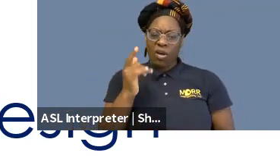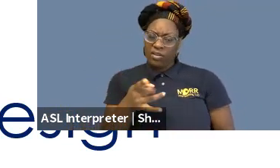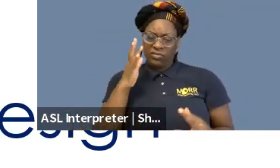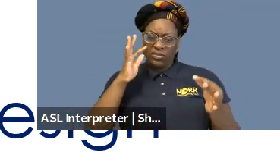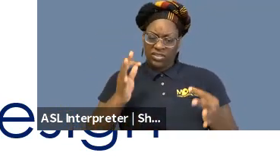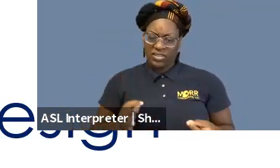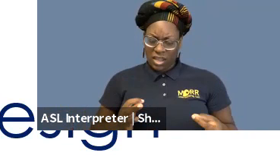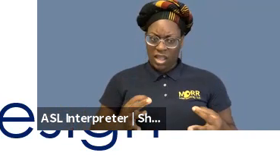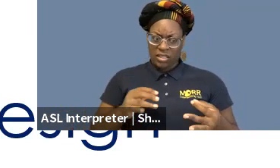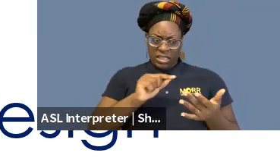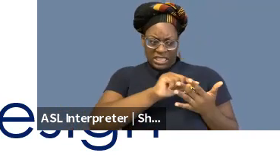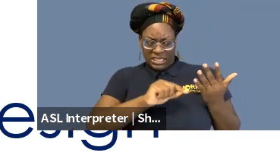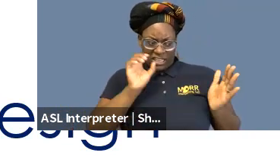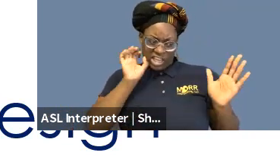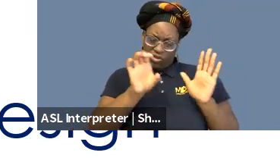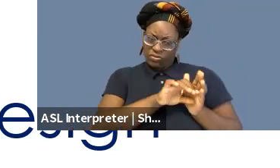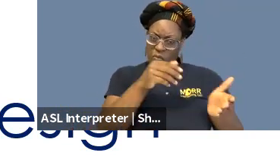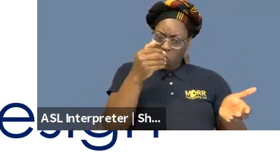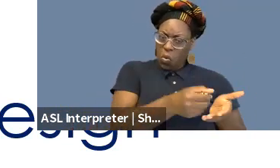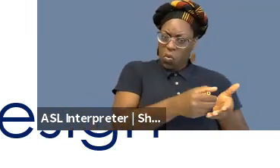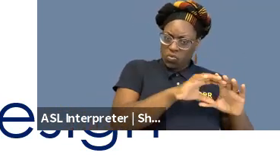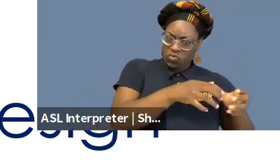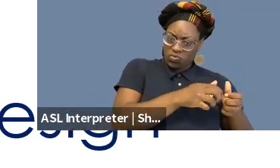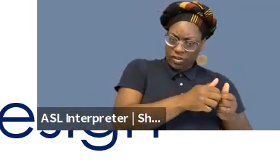? What connotations might these colors convey to your audience?